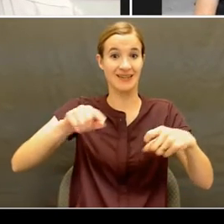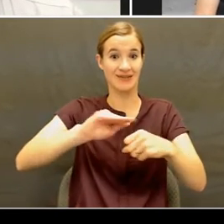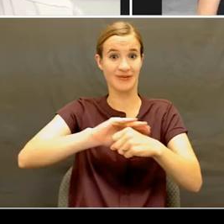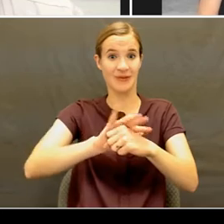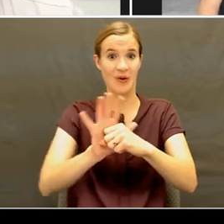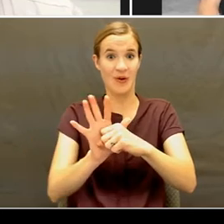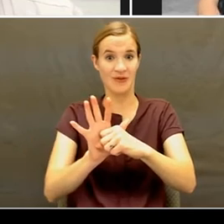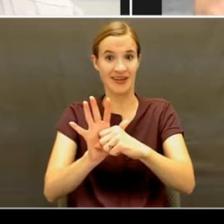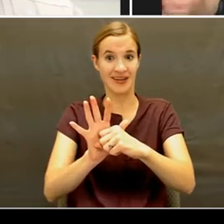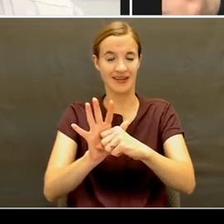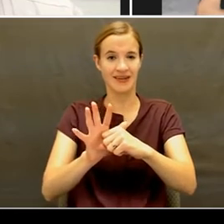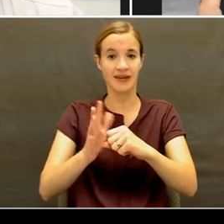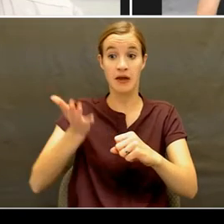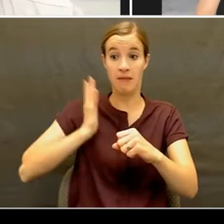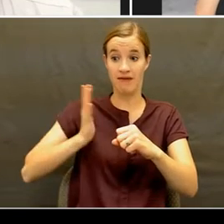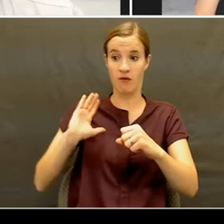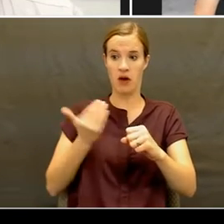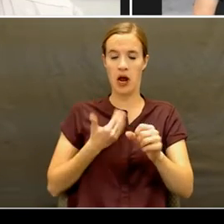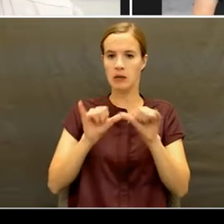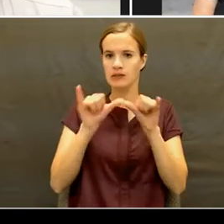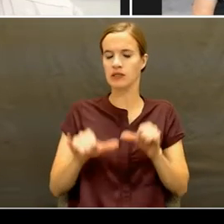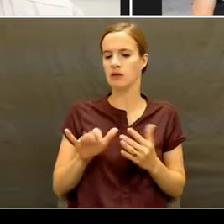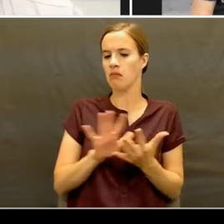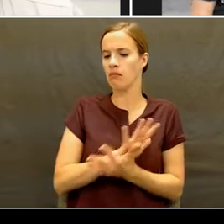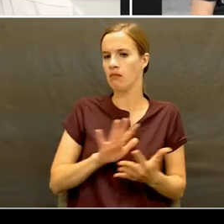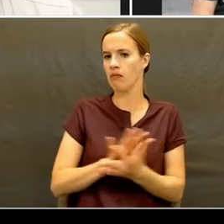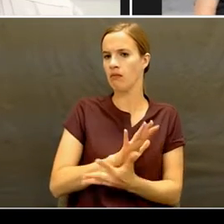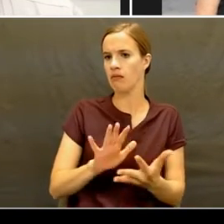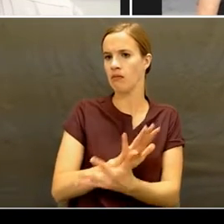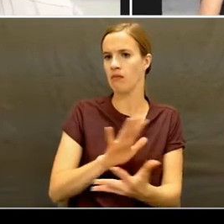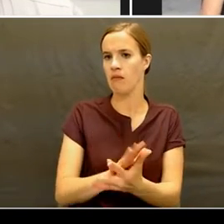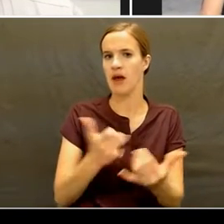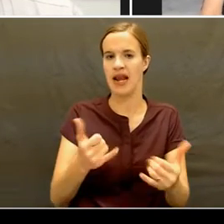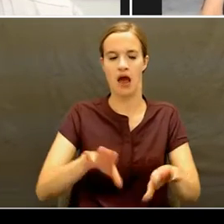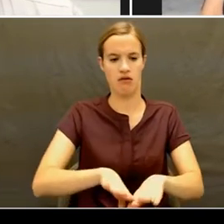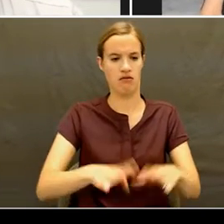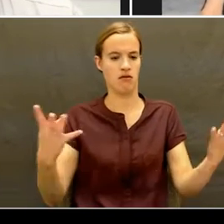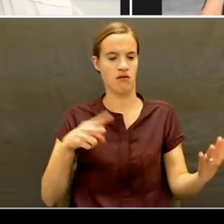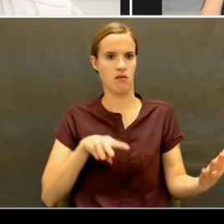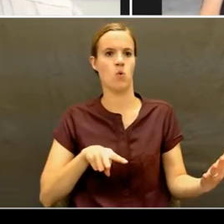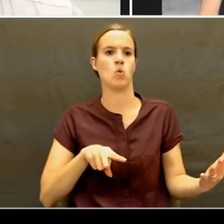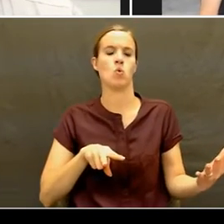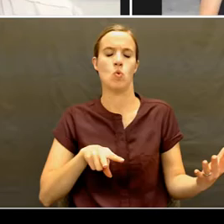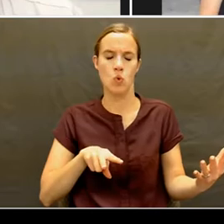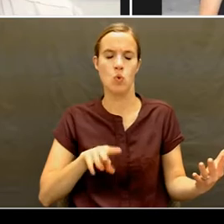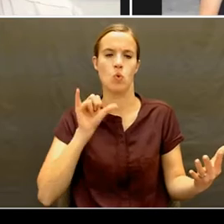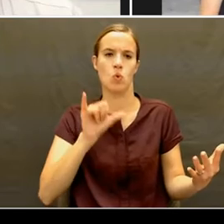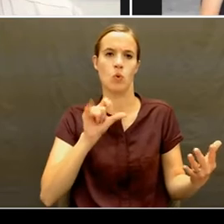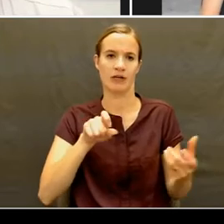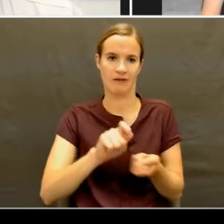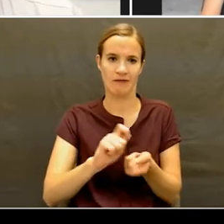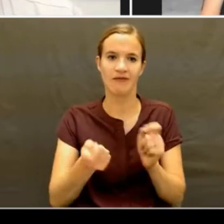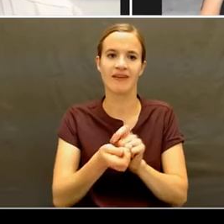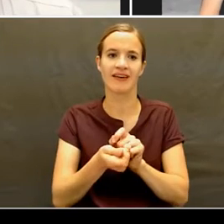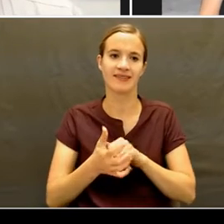realizing that housing is a big issue. Also, you know, you get people out. We got a great couple of